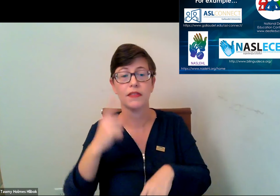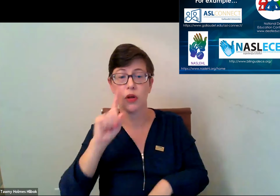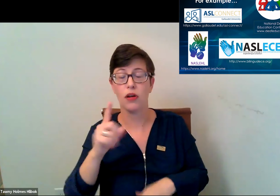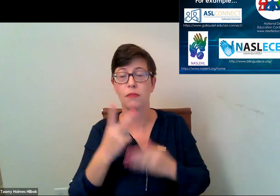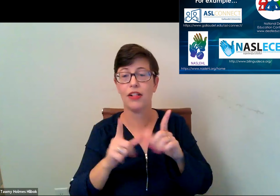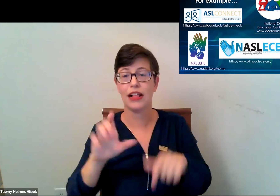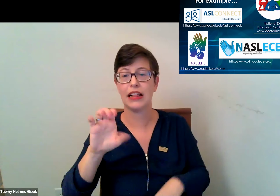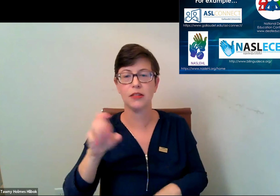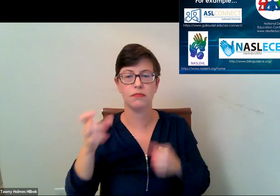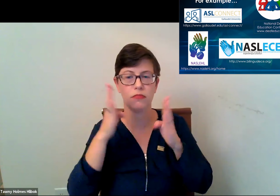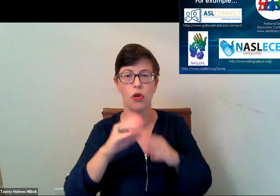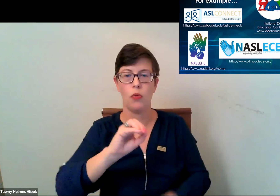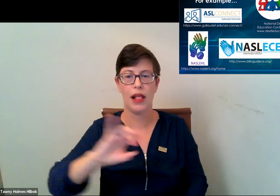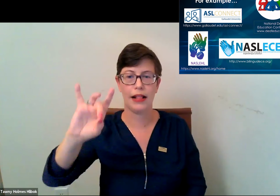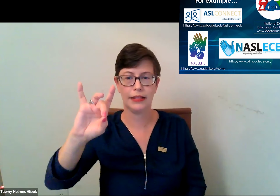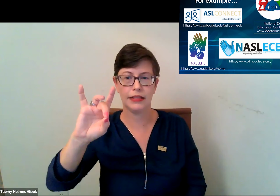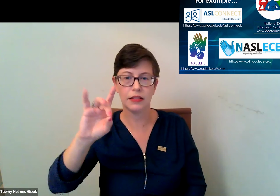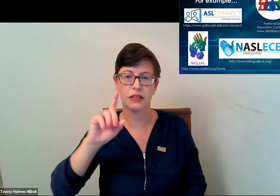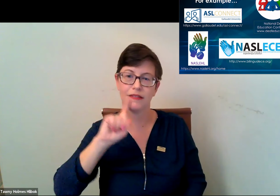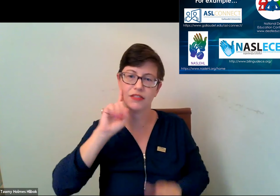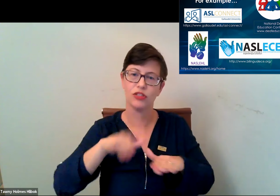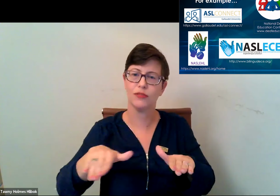It also includes birth to five. And then.